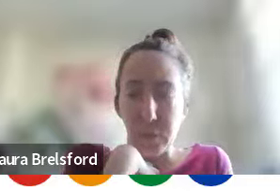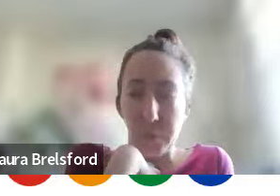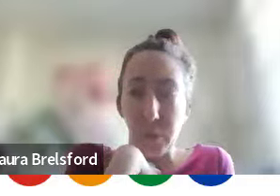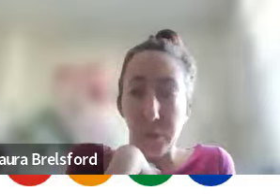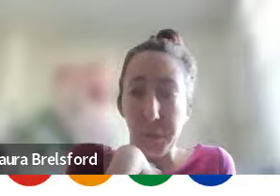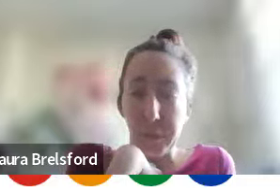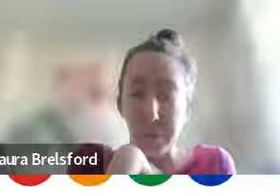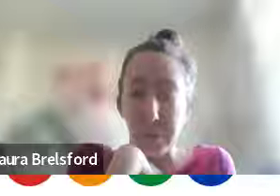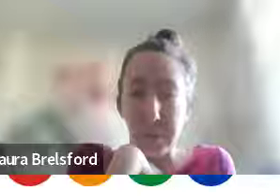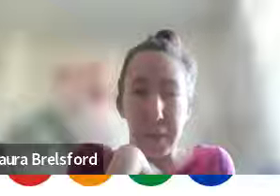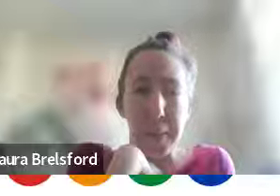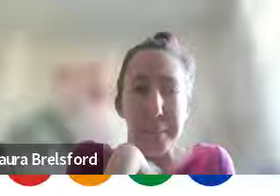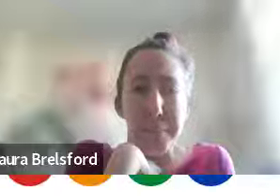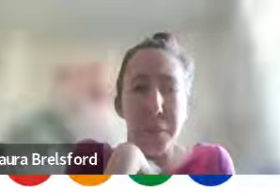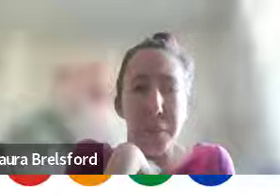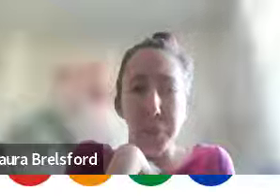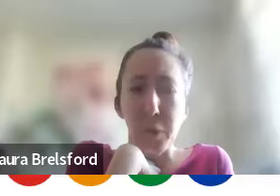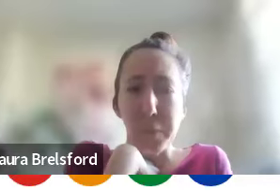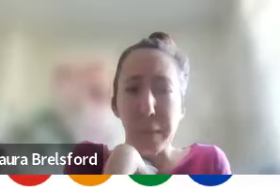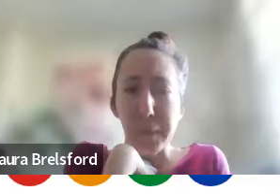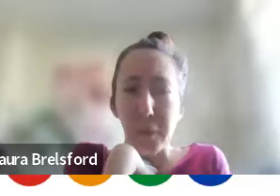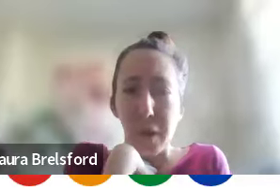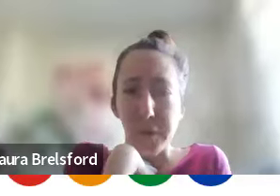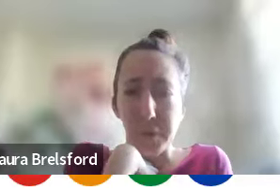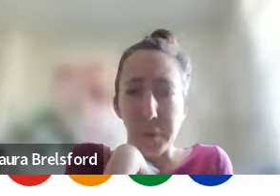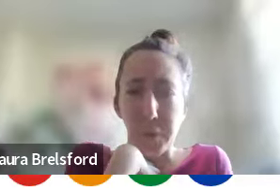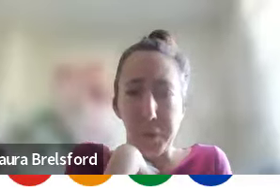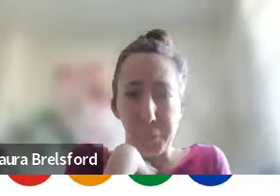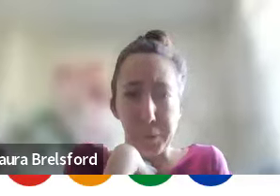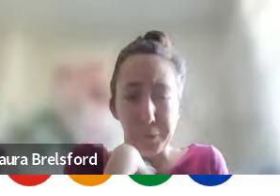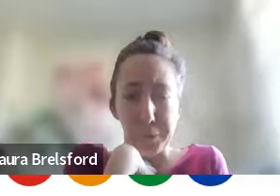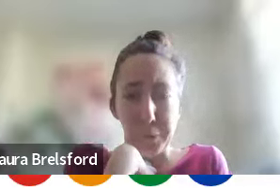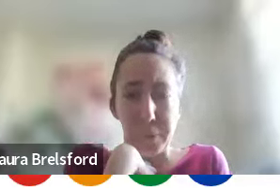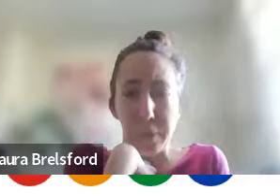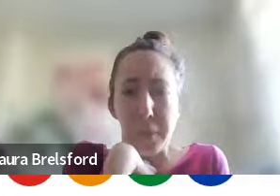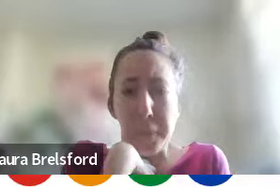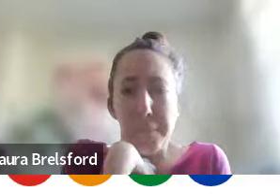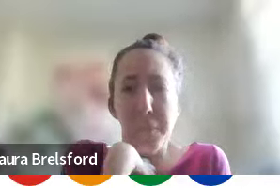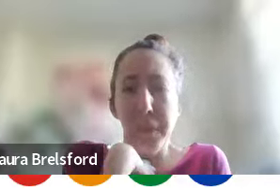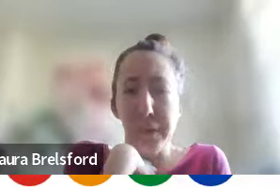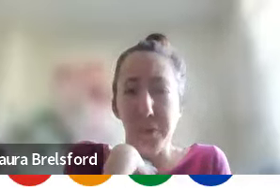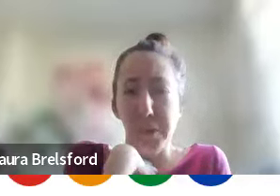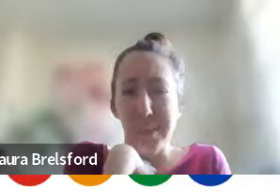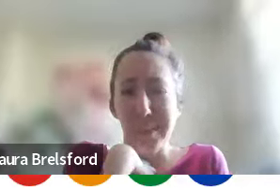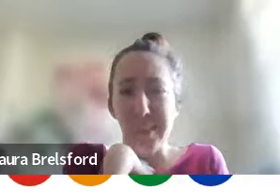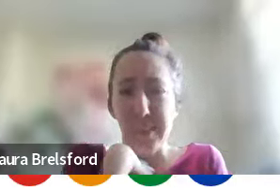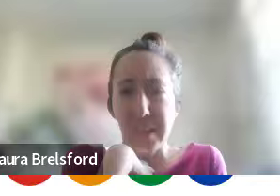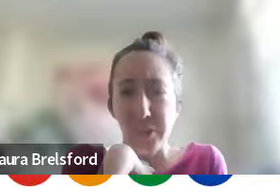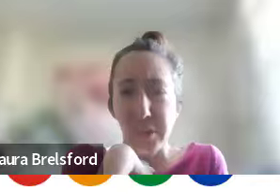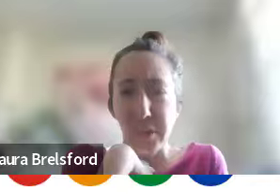THE ROADMAP WE'RE GOING TO BE DEVELOPING WILL INITIALLY PRIORITIZE WORK AT THOSE LOCATIONS.